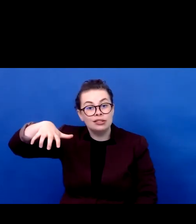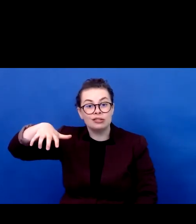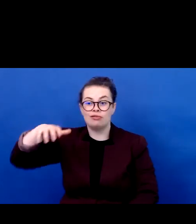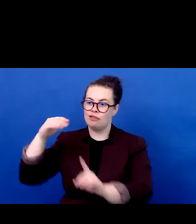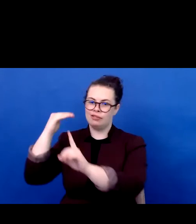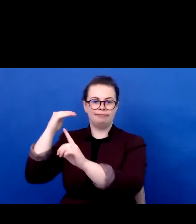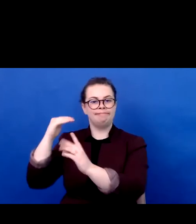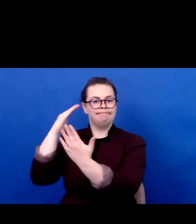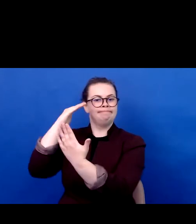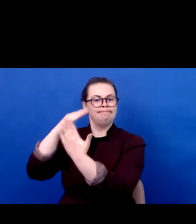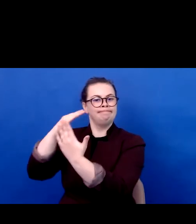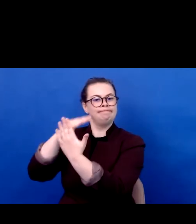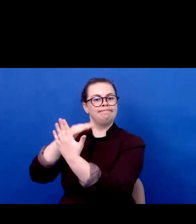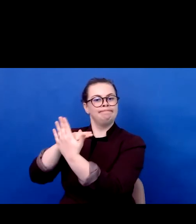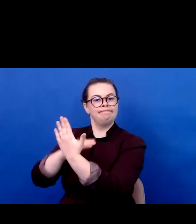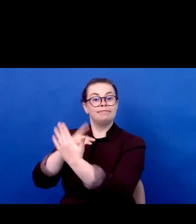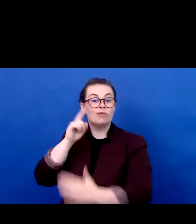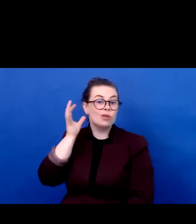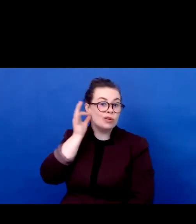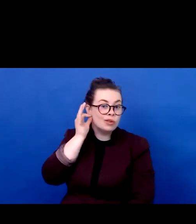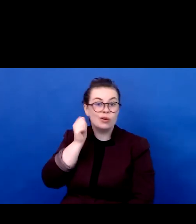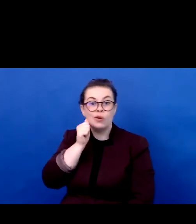for woman and girl with disability to access to justice system